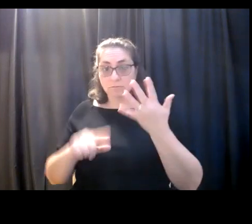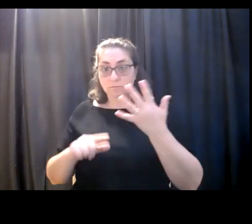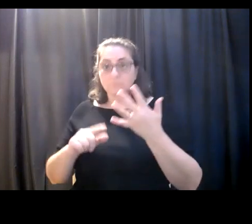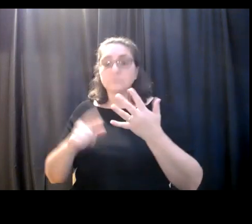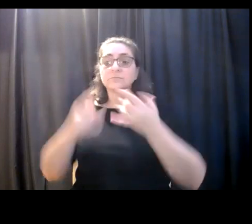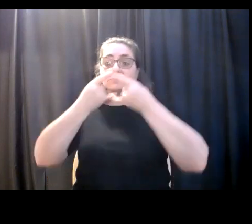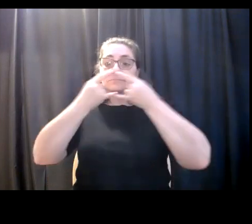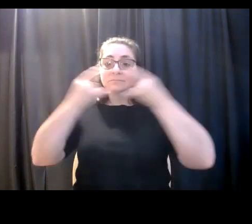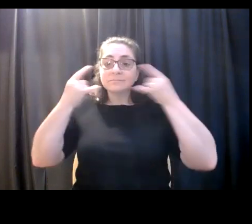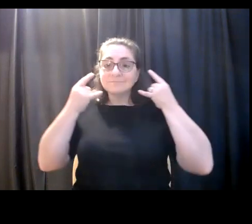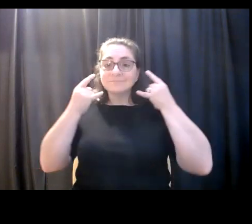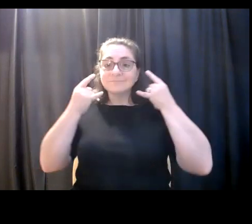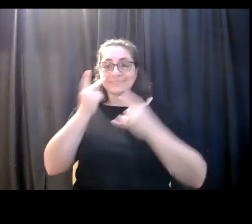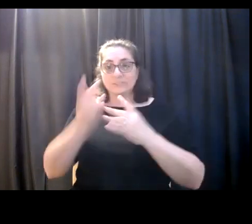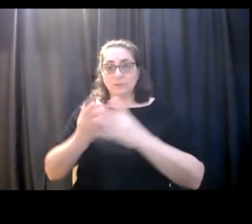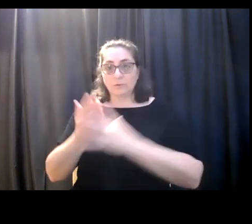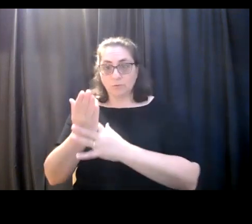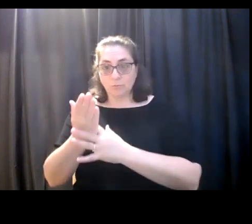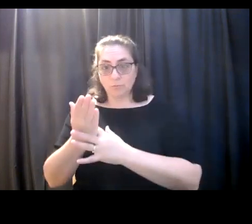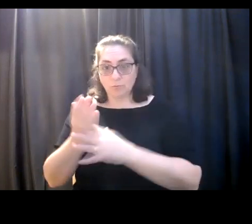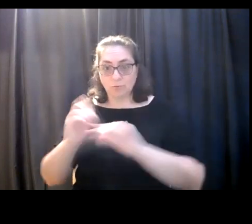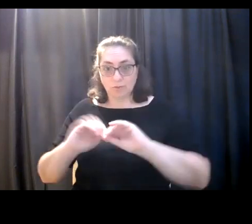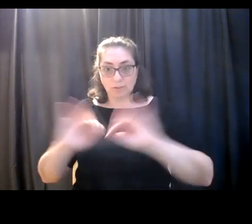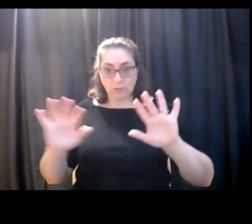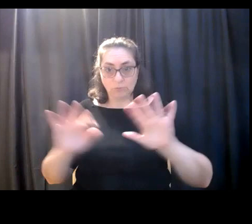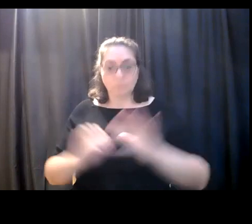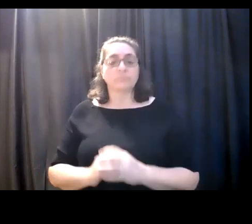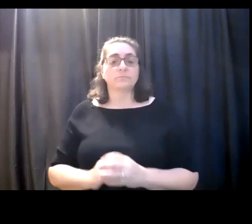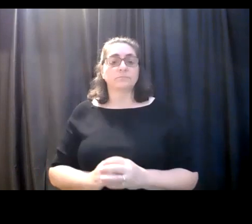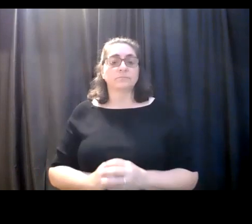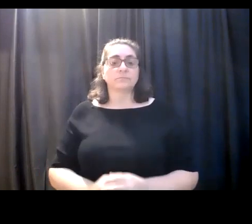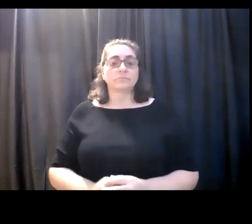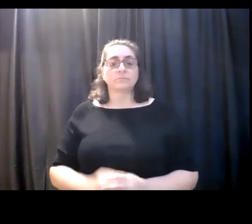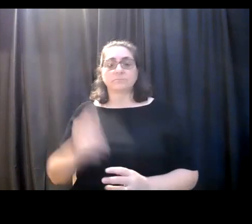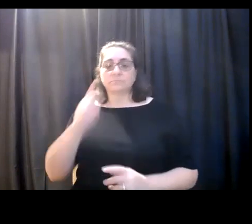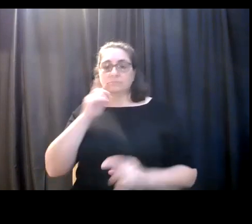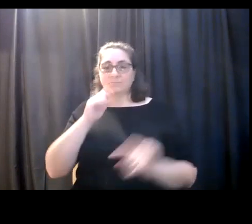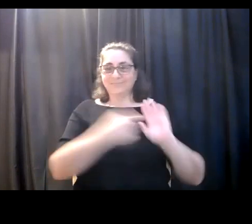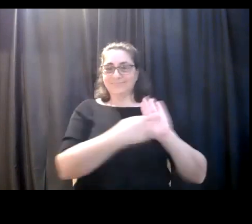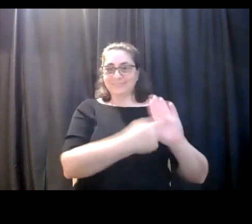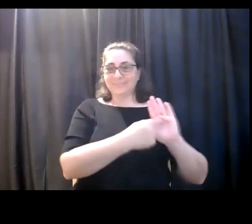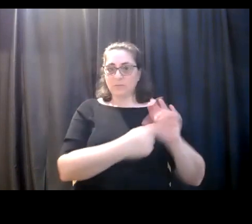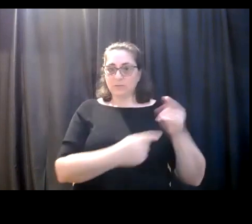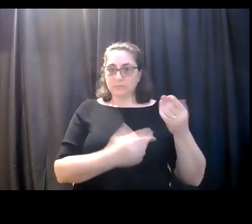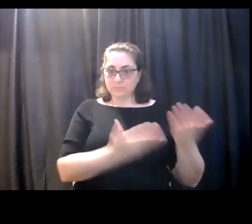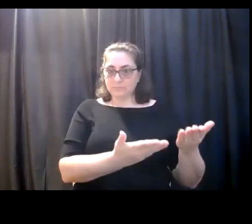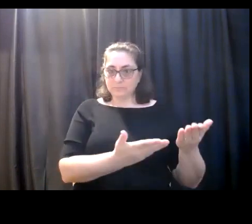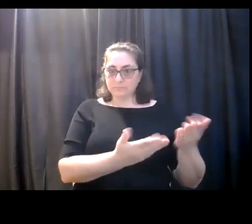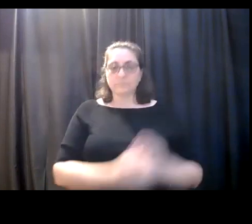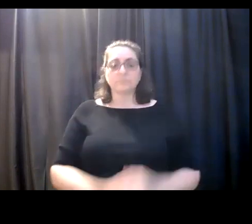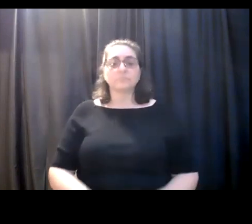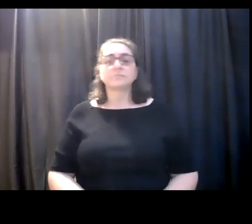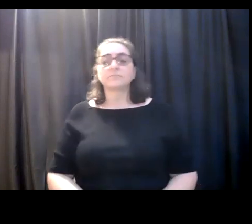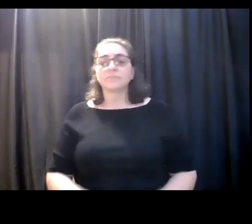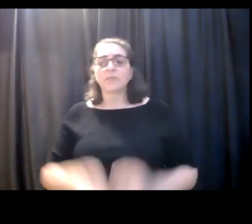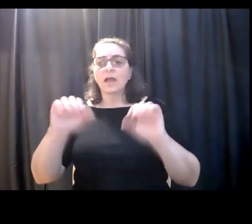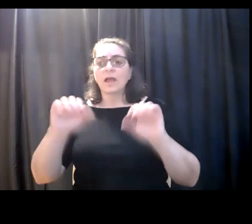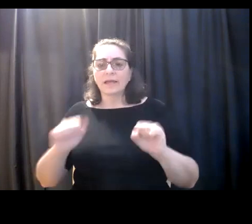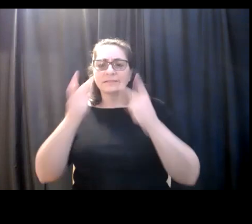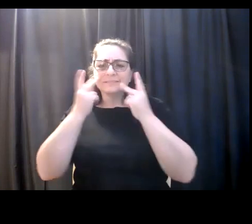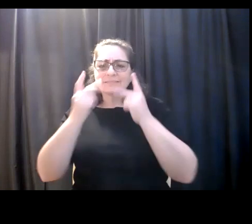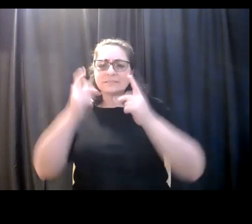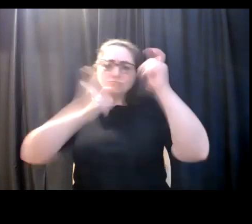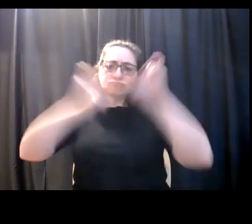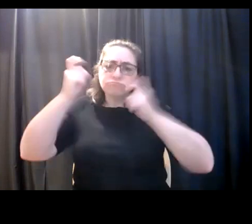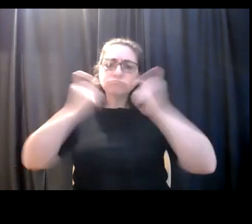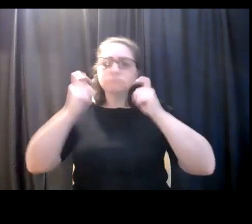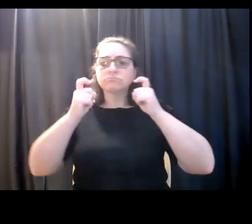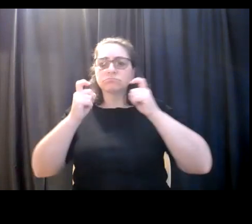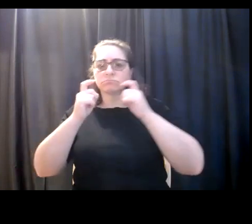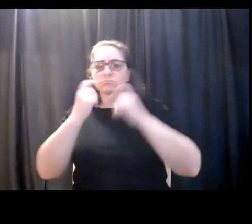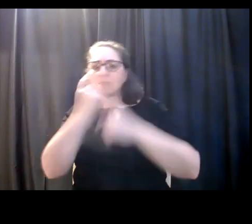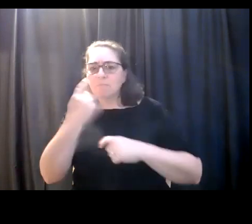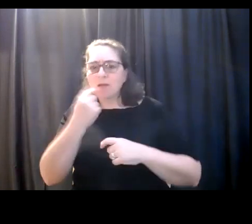at rust. Lots of opportunities here. Let's move on with the first slide, please.